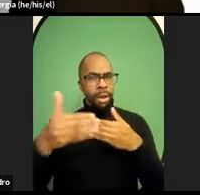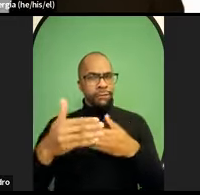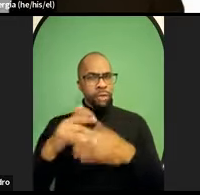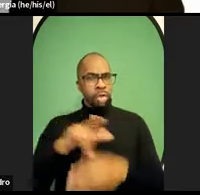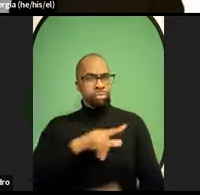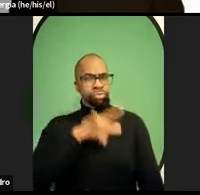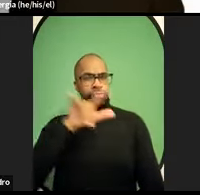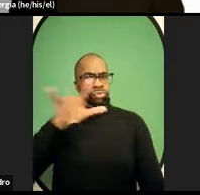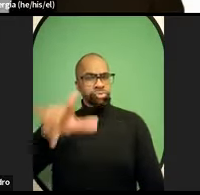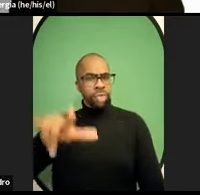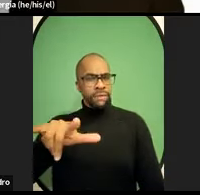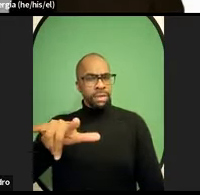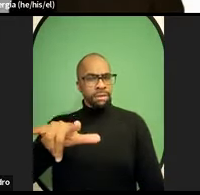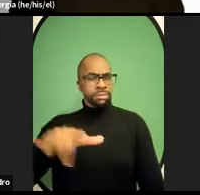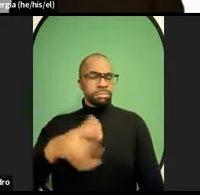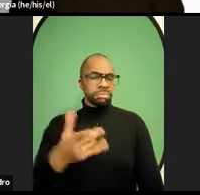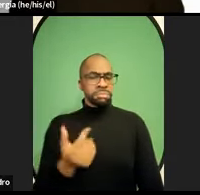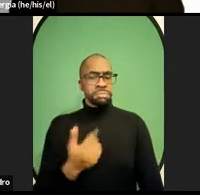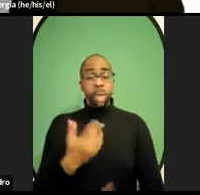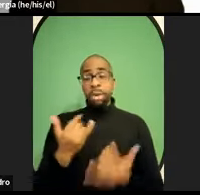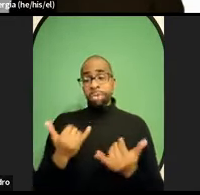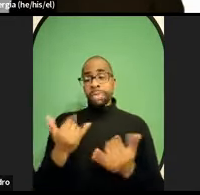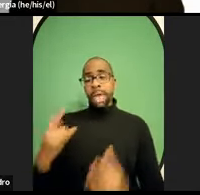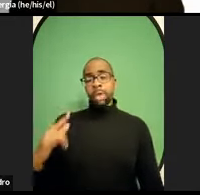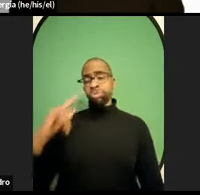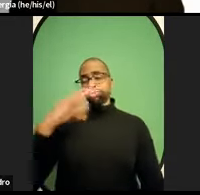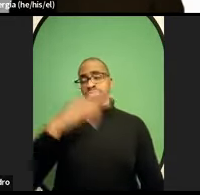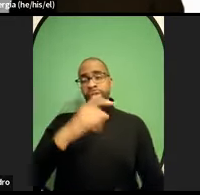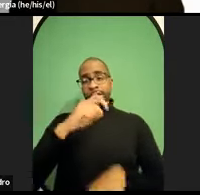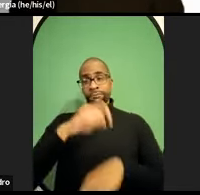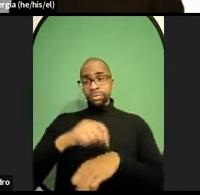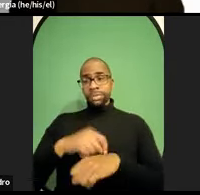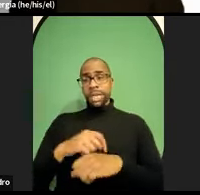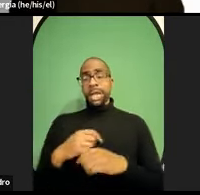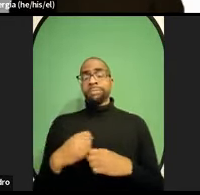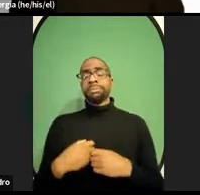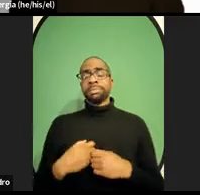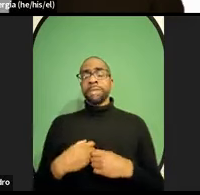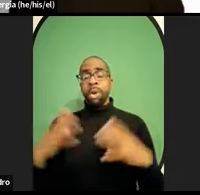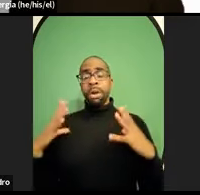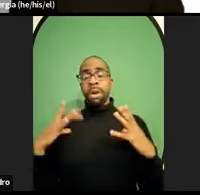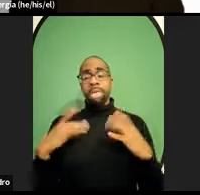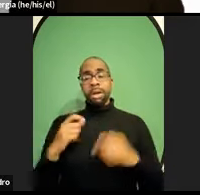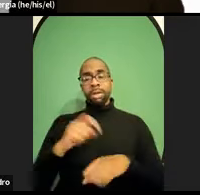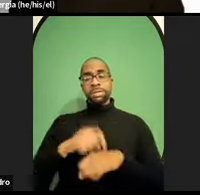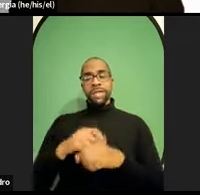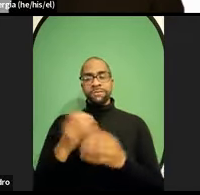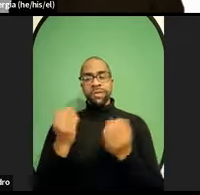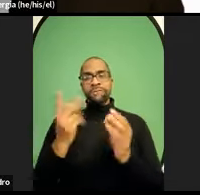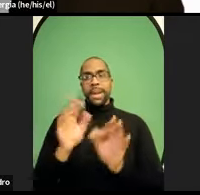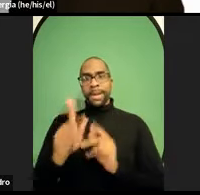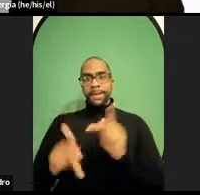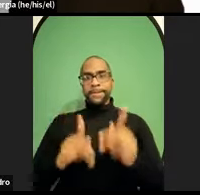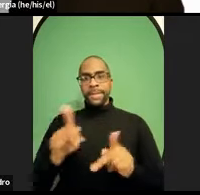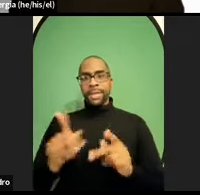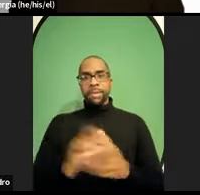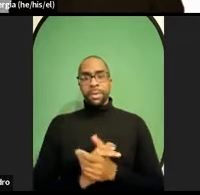after traveling. But that's a great question because that's a great question because we are it is. travel time holiday time for a lot of folks.